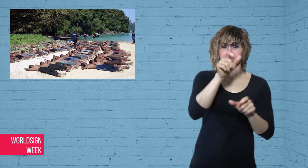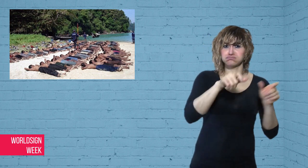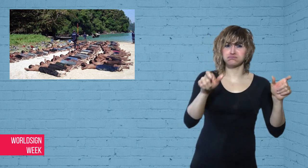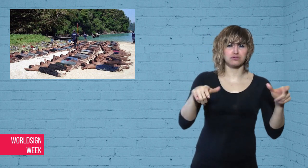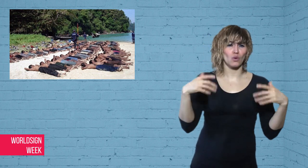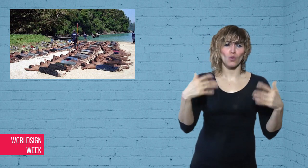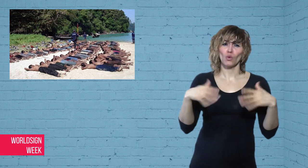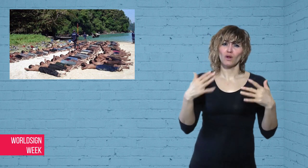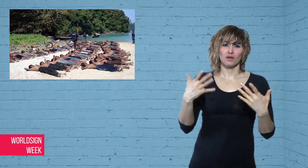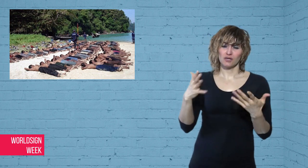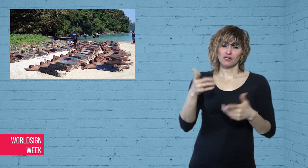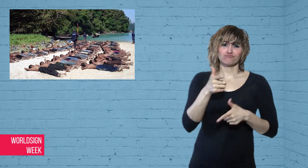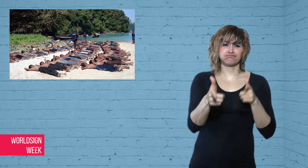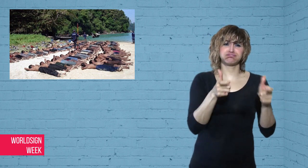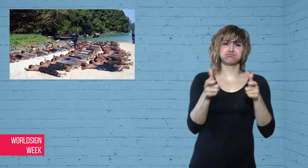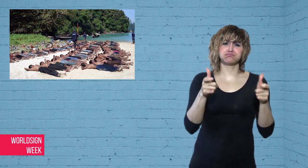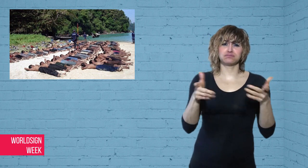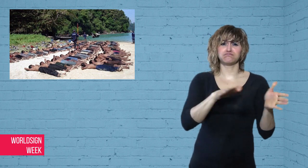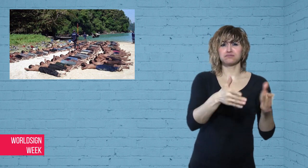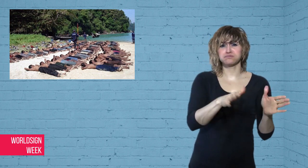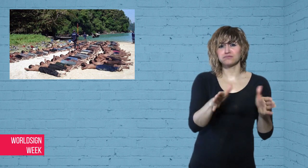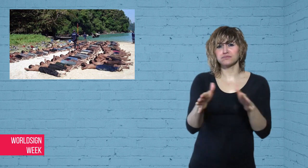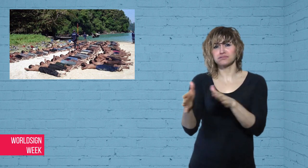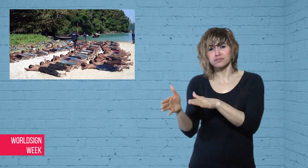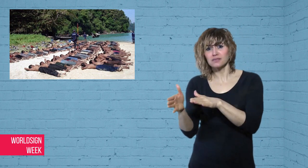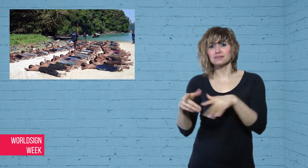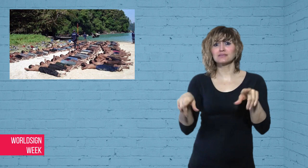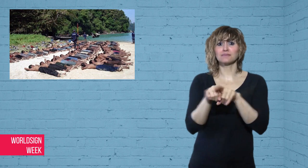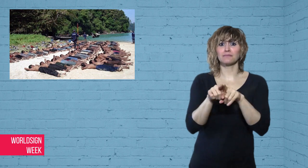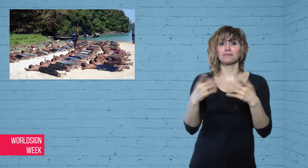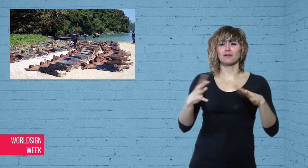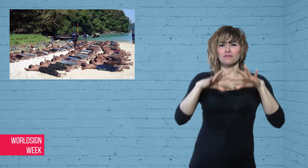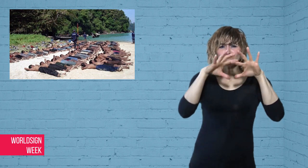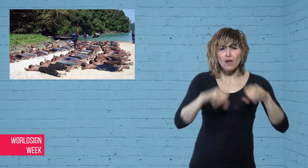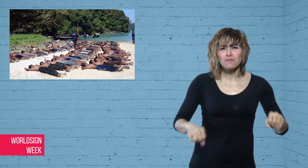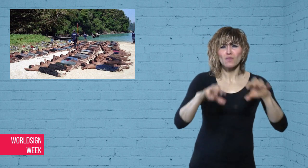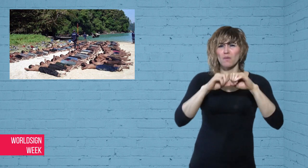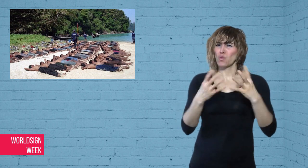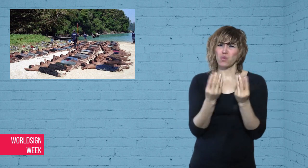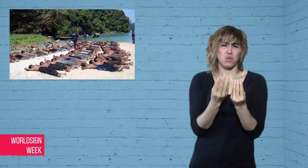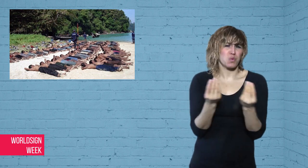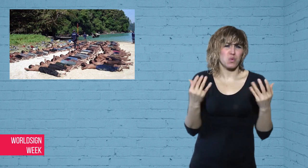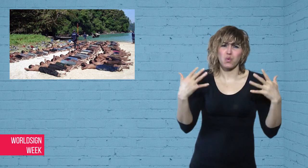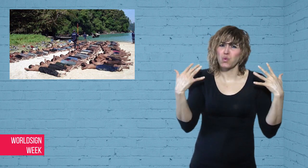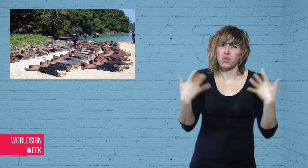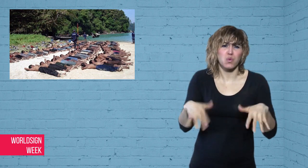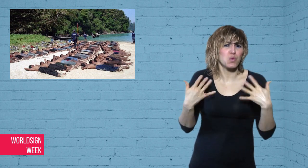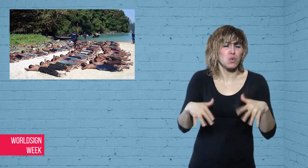rapes, and intentional destruction